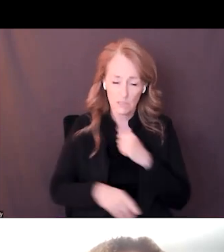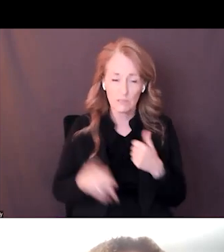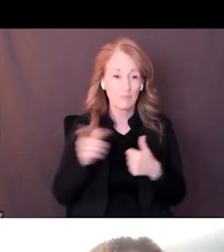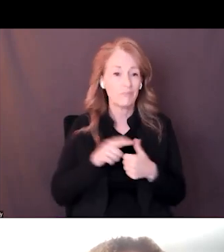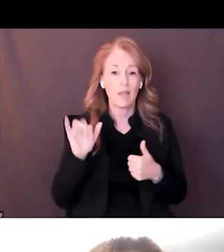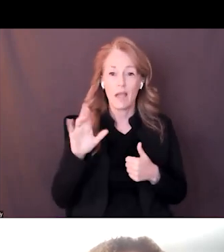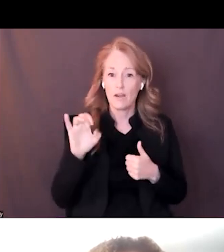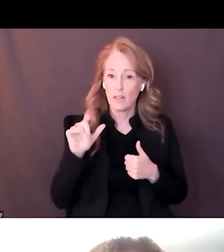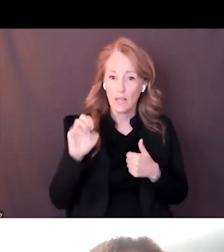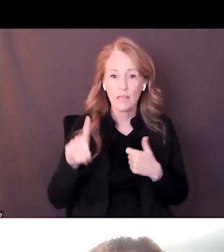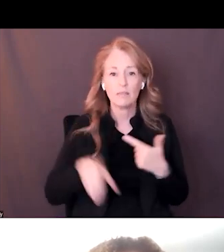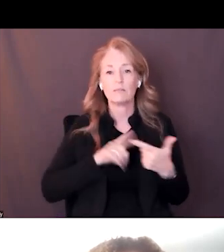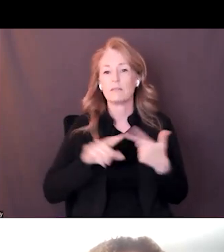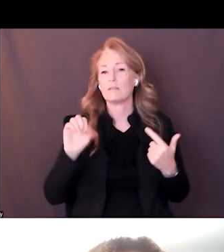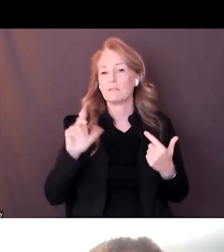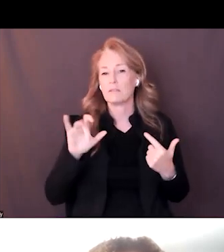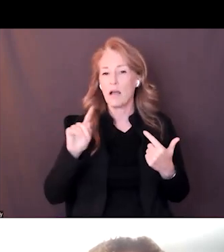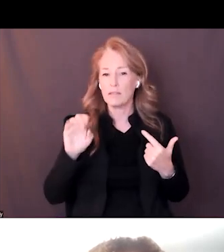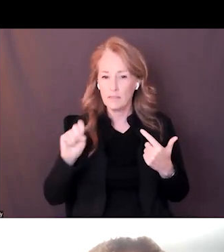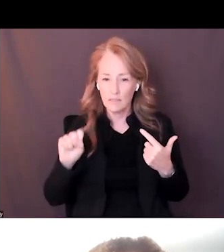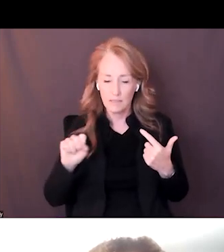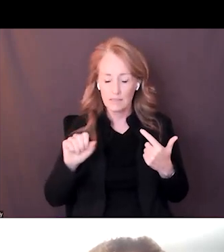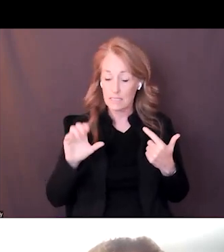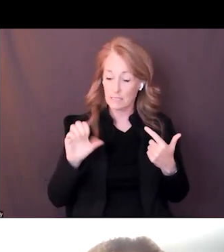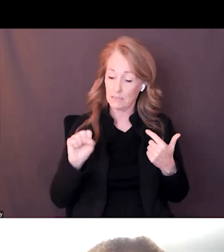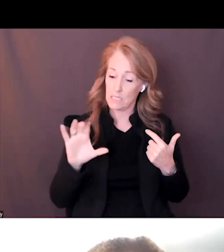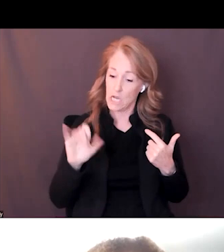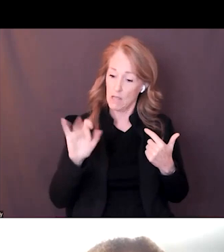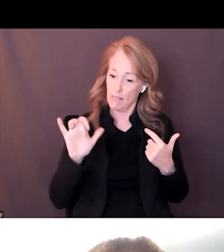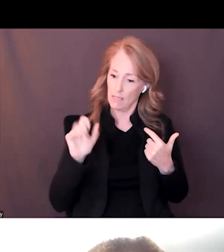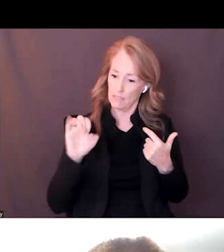SUICIDE PREVENTION.